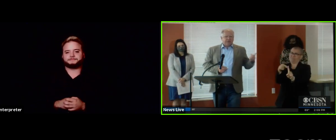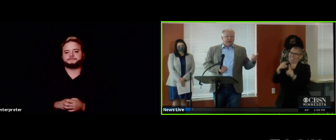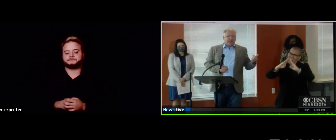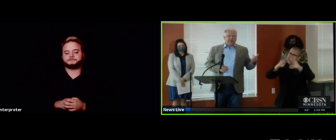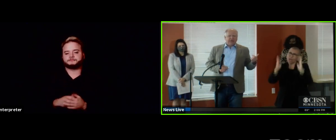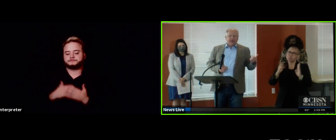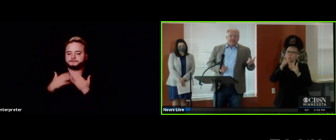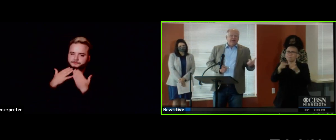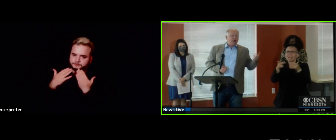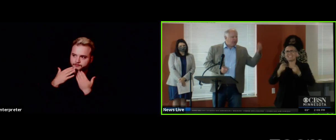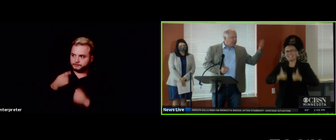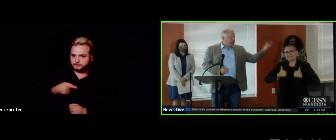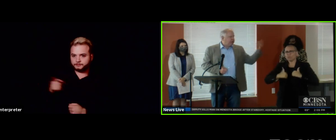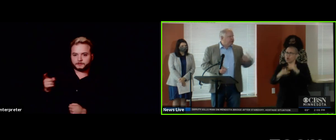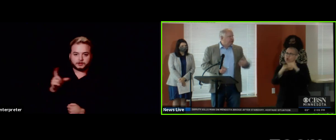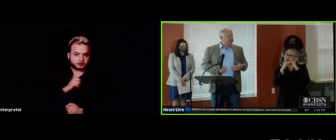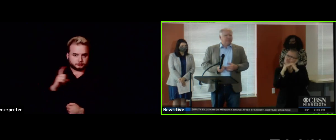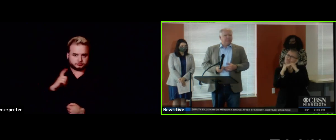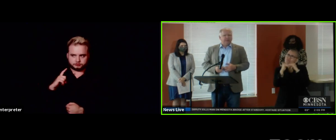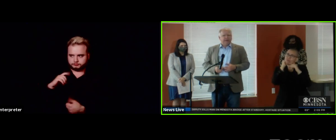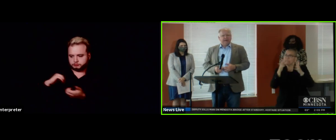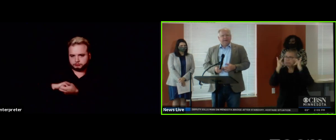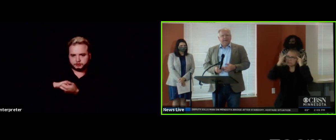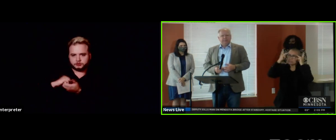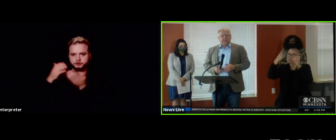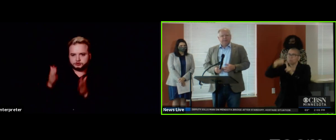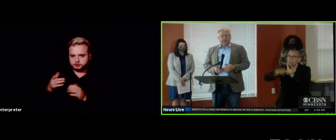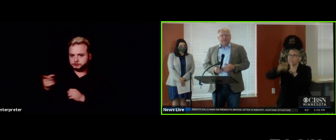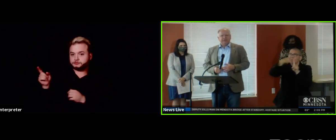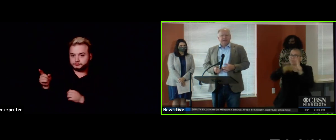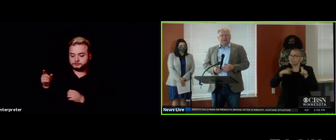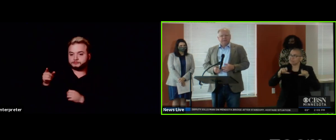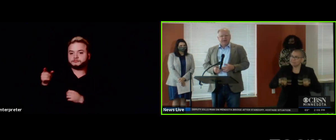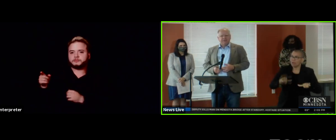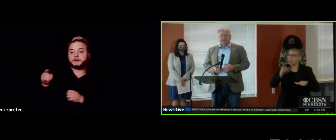Minnesota Housing and then our partners in both the public sector, the private sector,